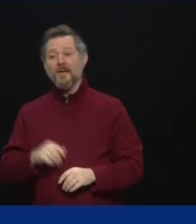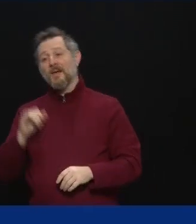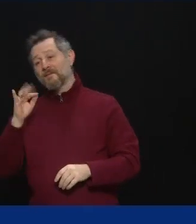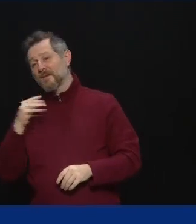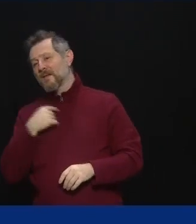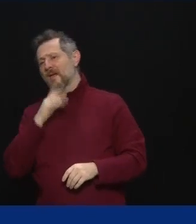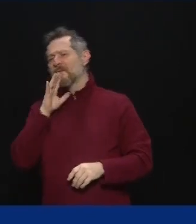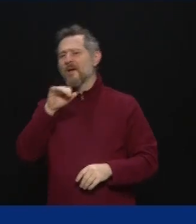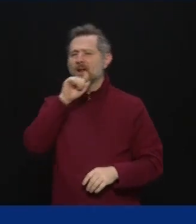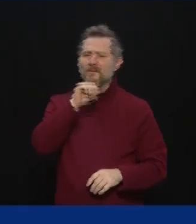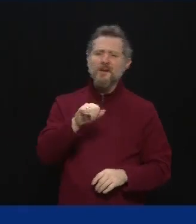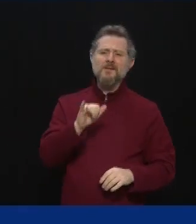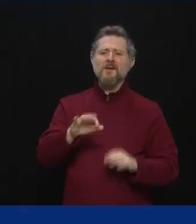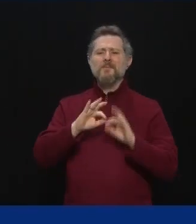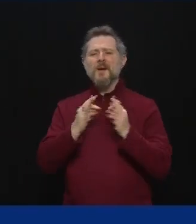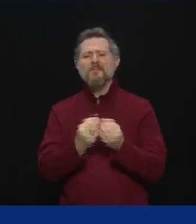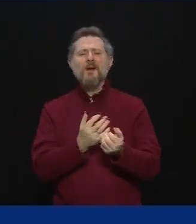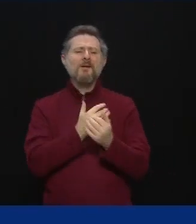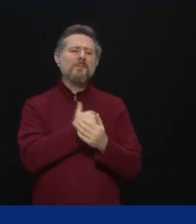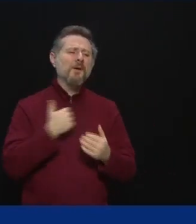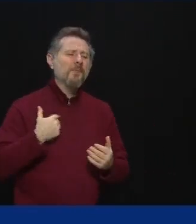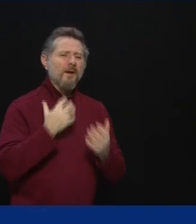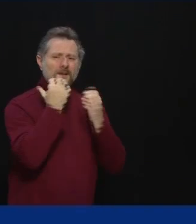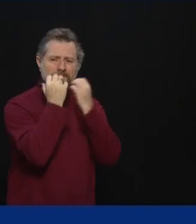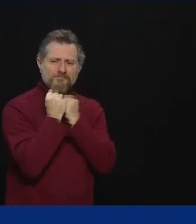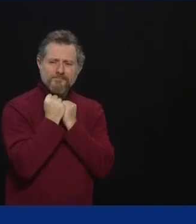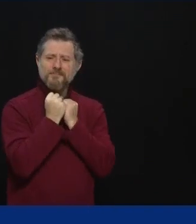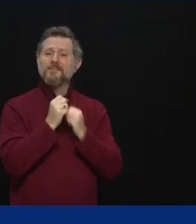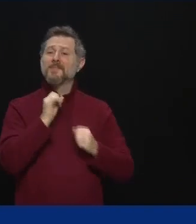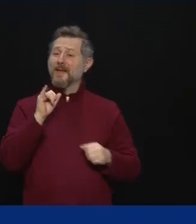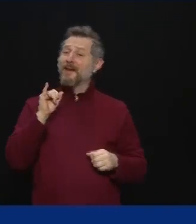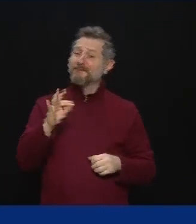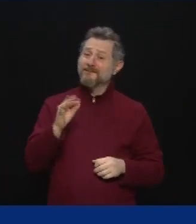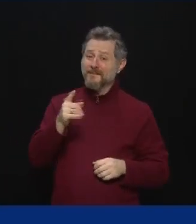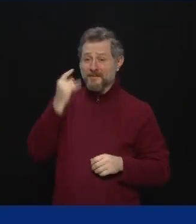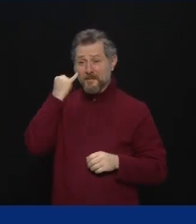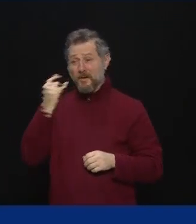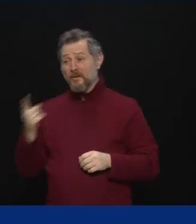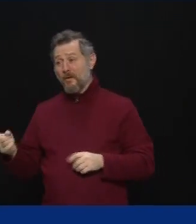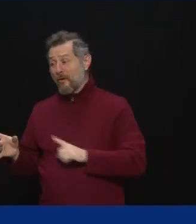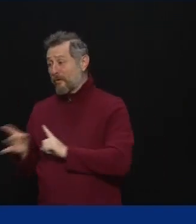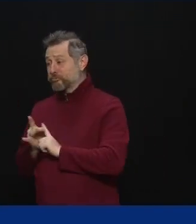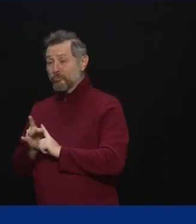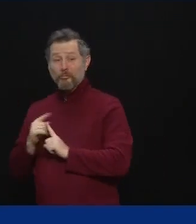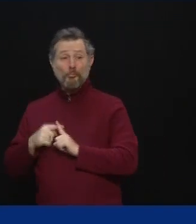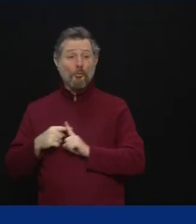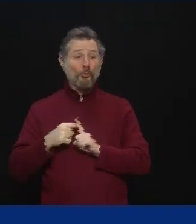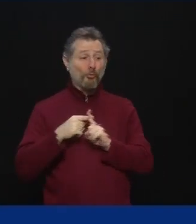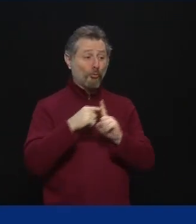REALLY, REALLY, REALLY ENCOURAGE THINK OF THE MOAT VULNERABLE PERSON THAT YOU LOVE DEEPLY.